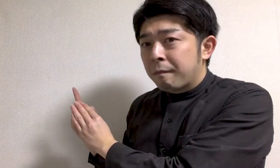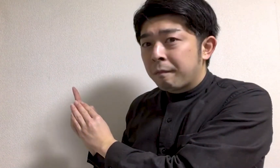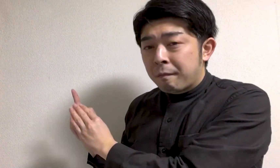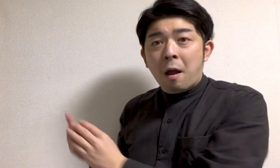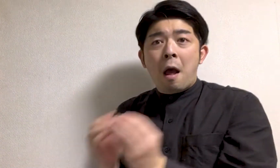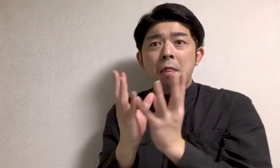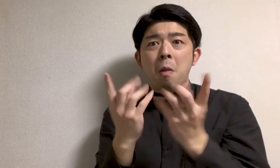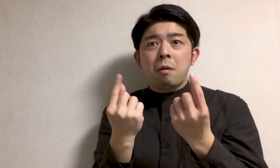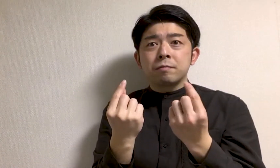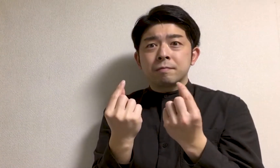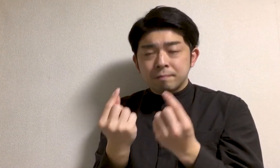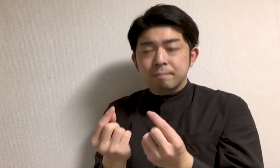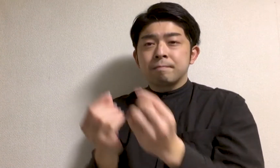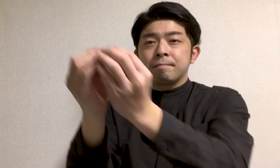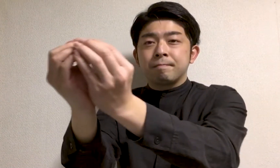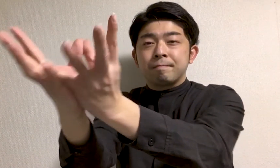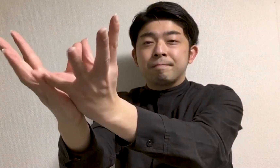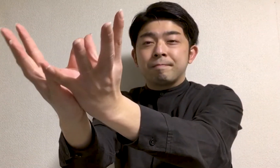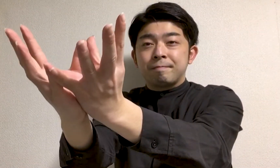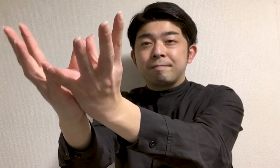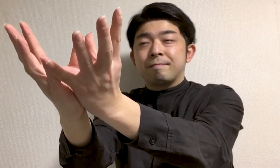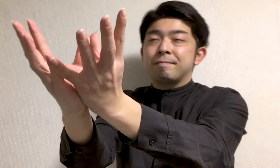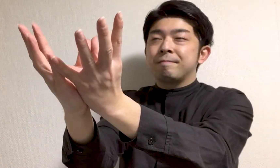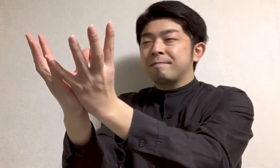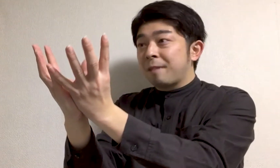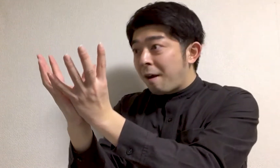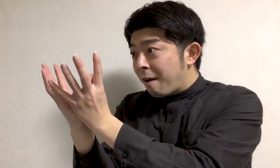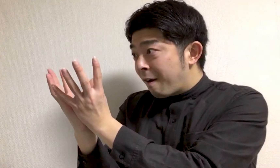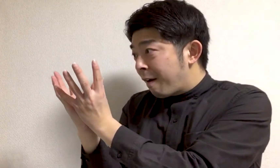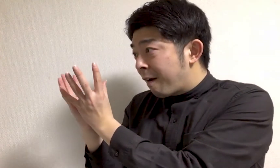The event that a flower blooms will change like that as well.